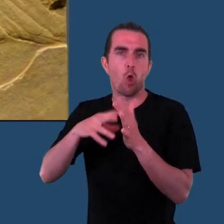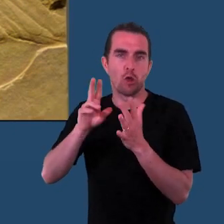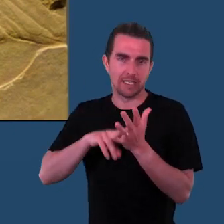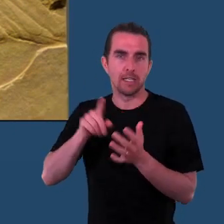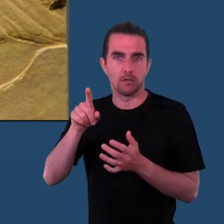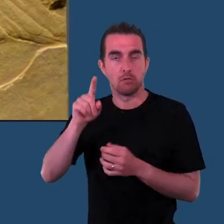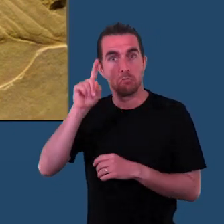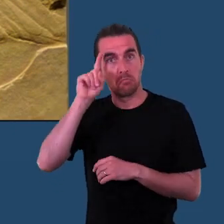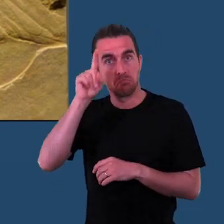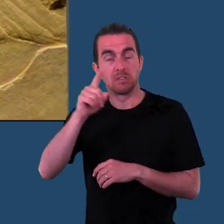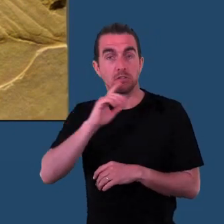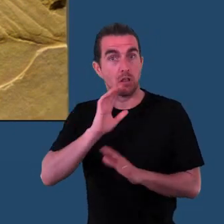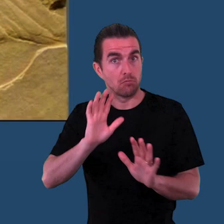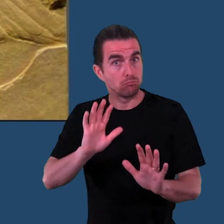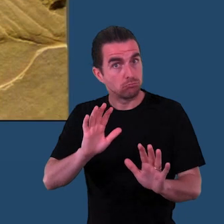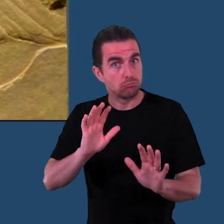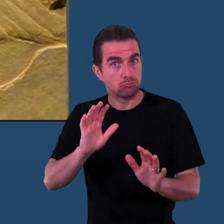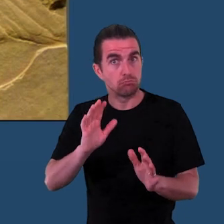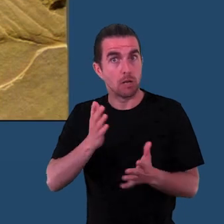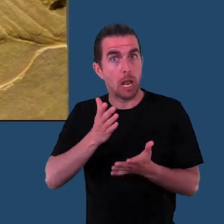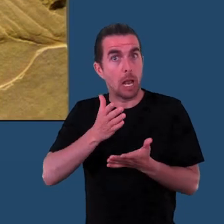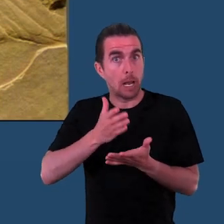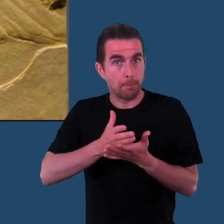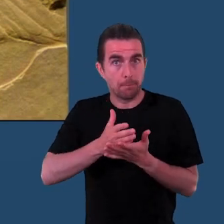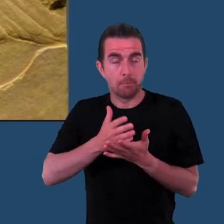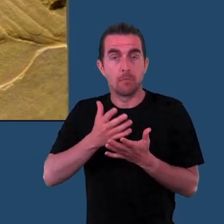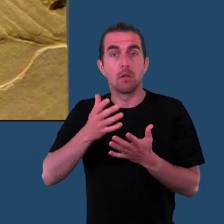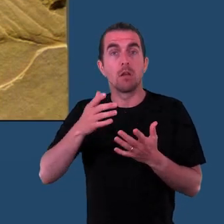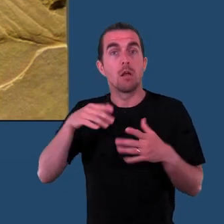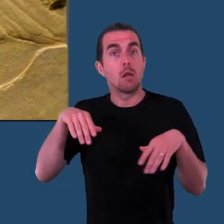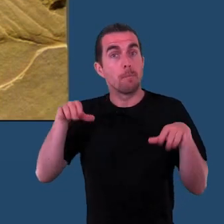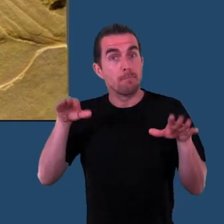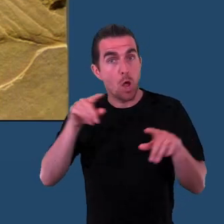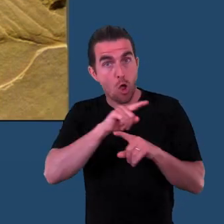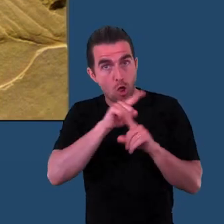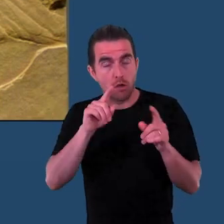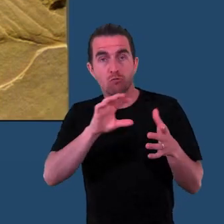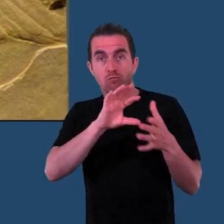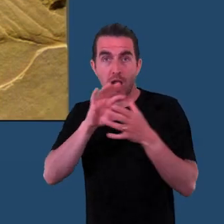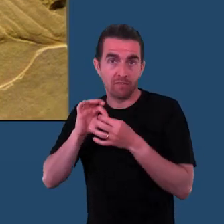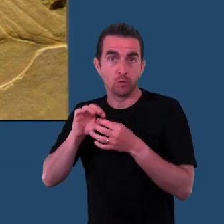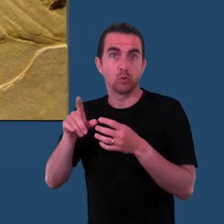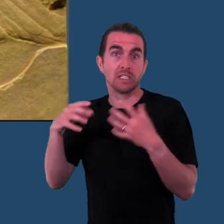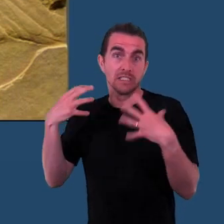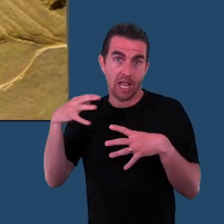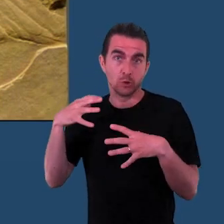was the first to propose that actually, birds were related to dinosaurs.